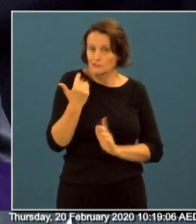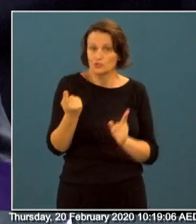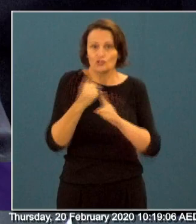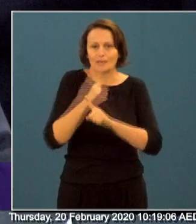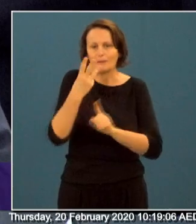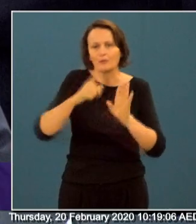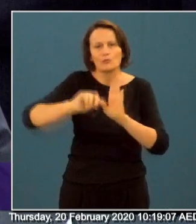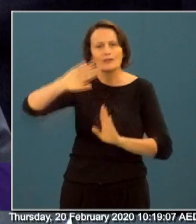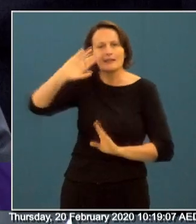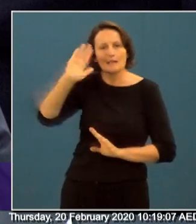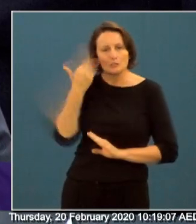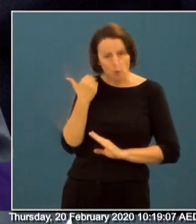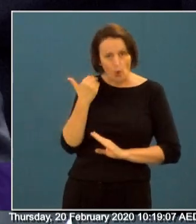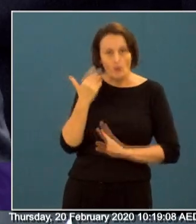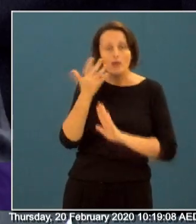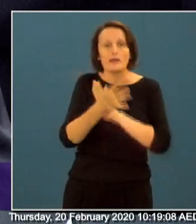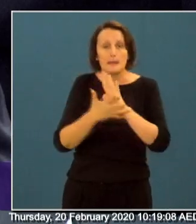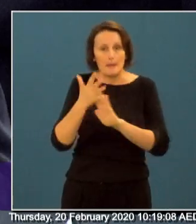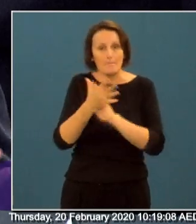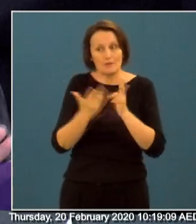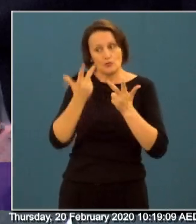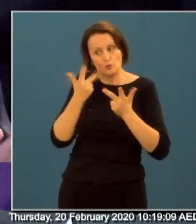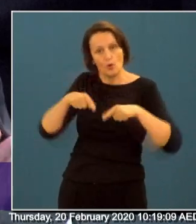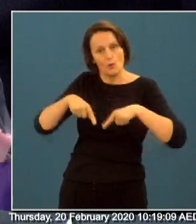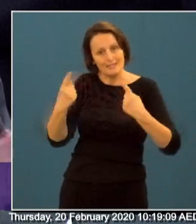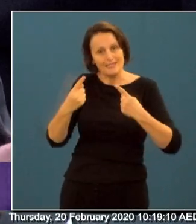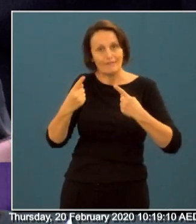to run a few demonstrator projects of integrated care,